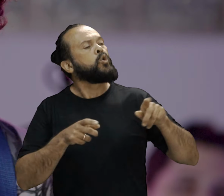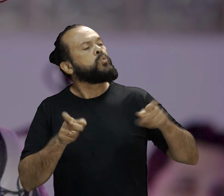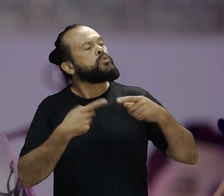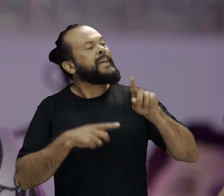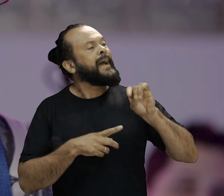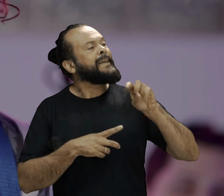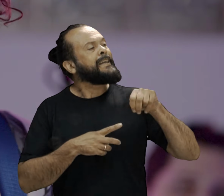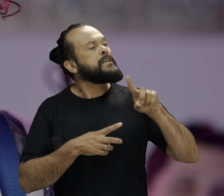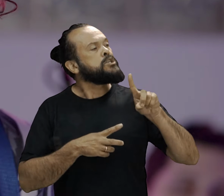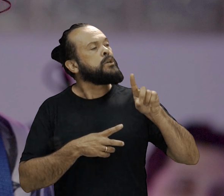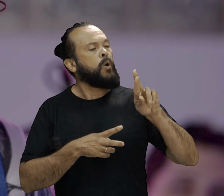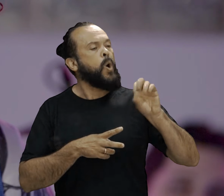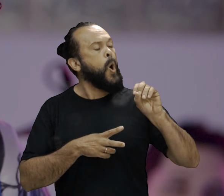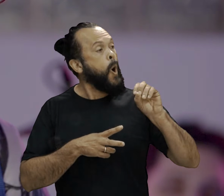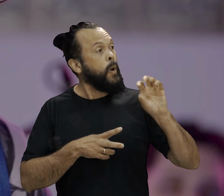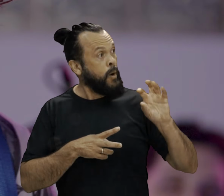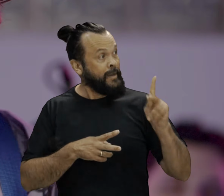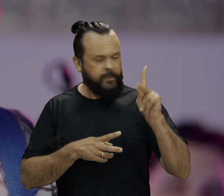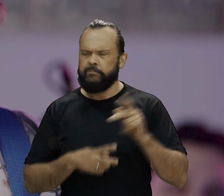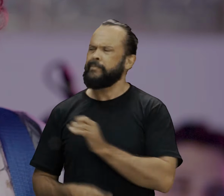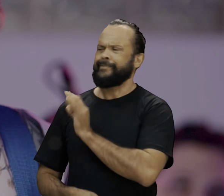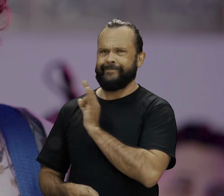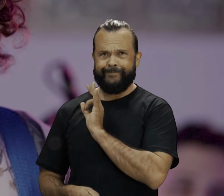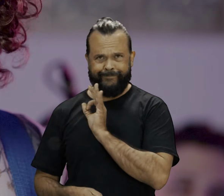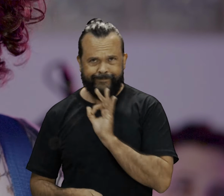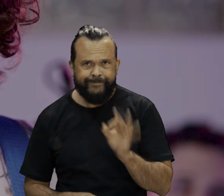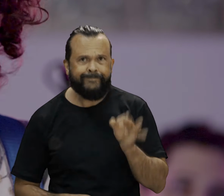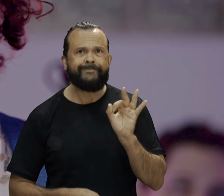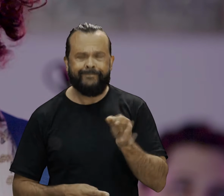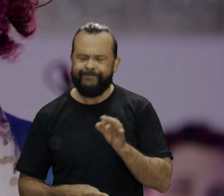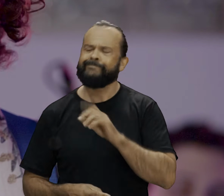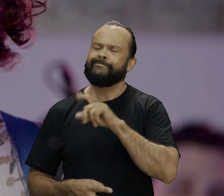We bring a very up to date influence. We grew up listening to Classic Rock,